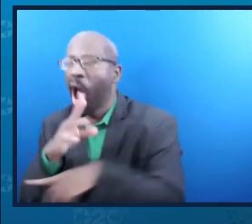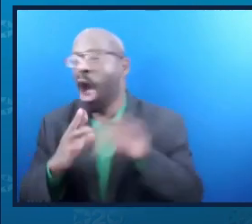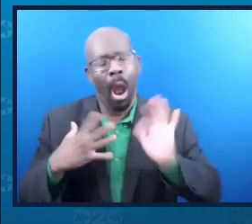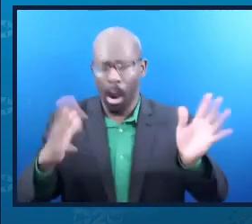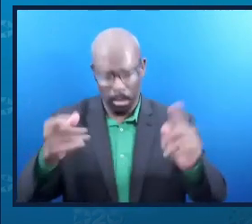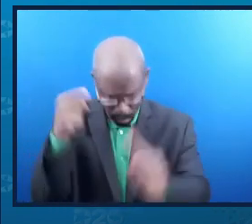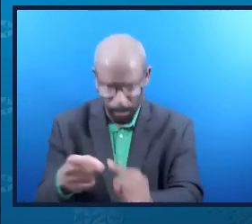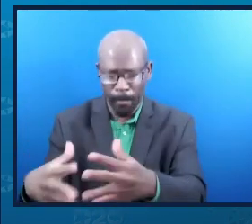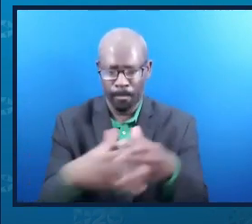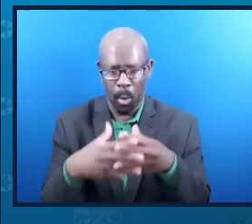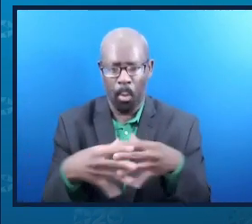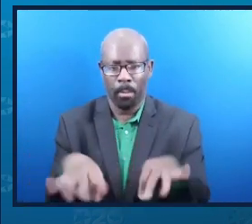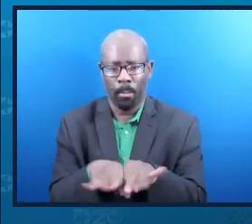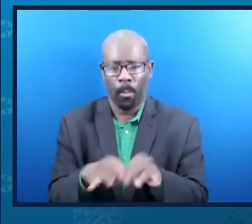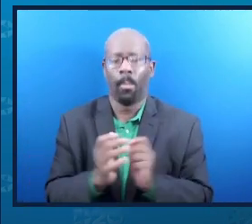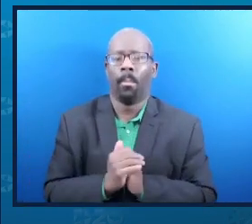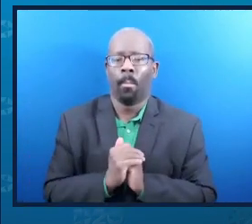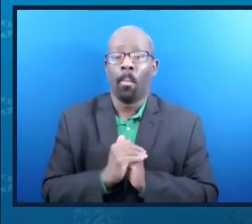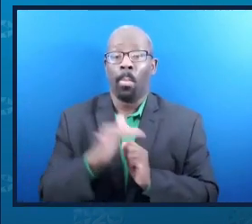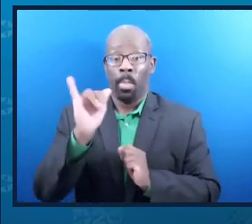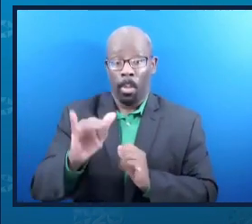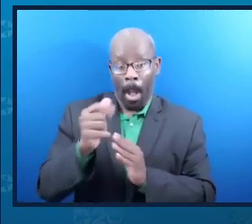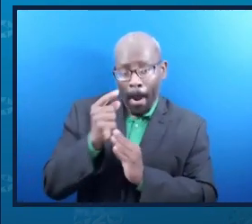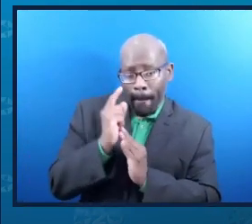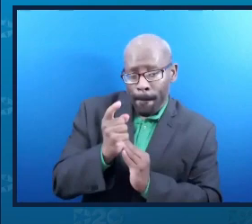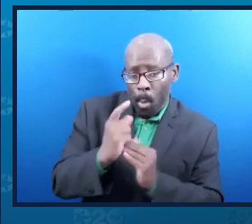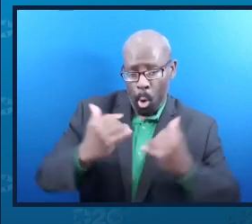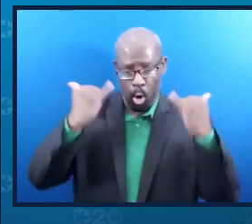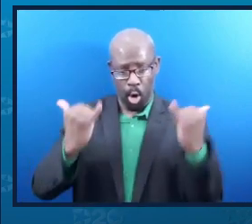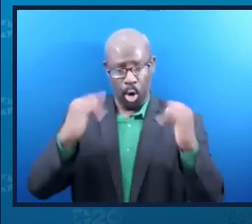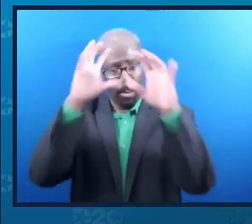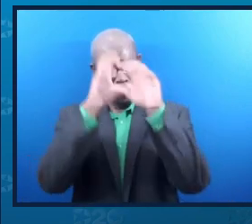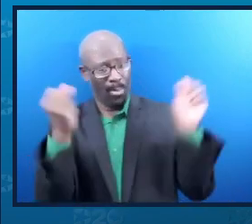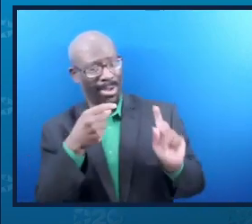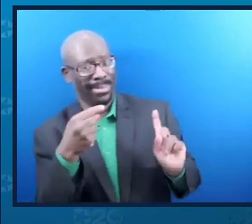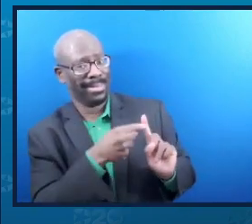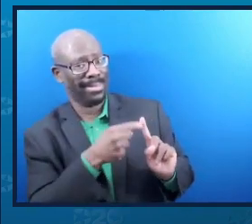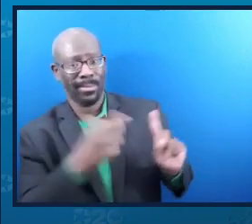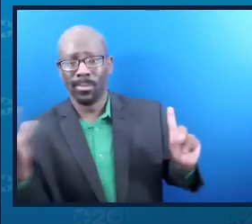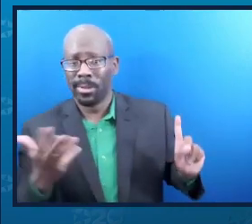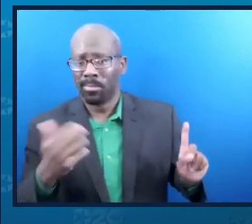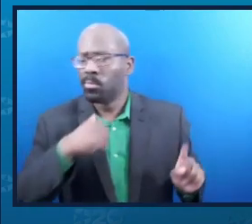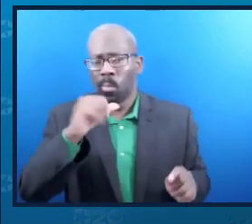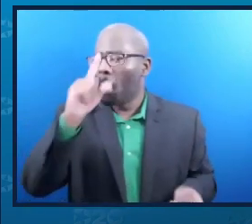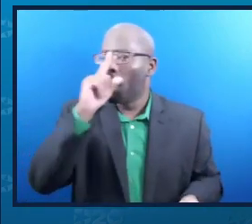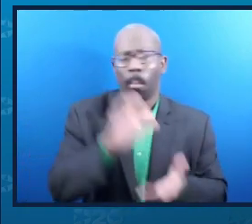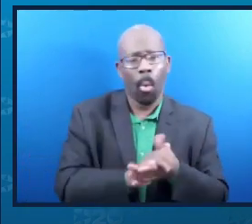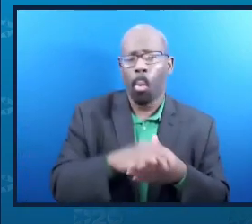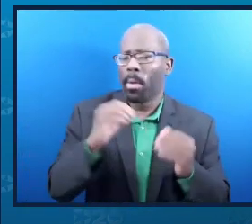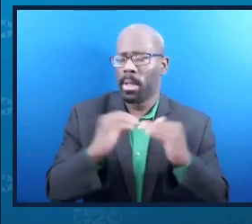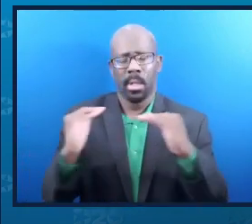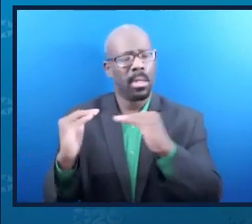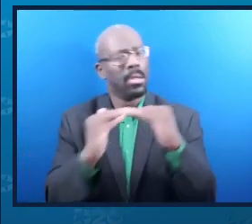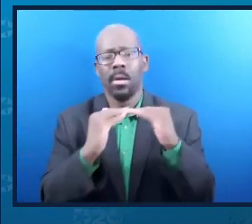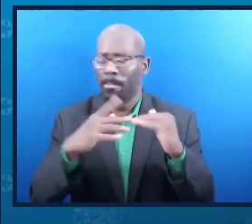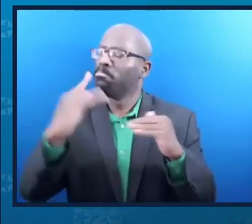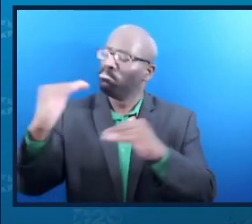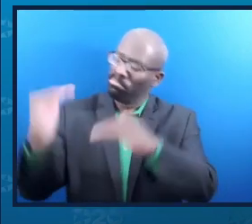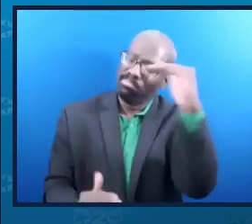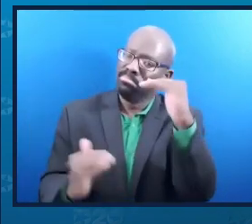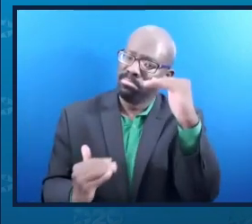ENABLE HIM HAVE SHOWN THEY DON'T